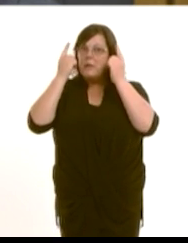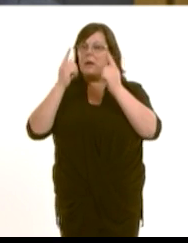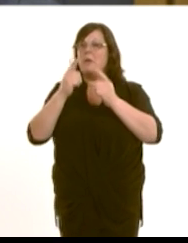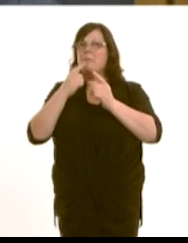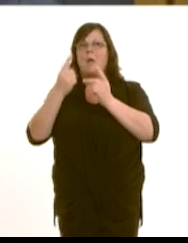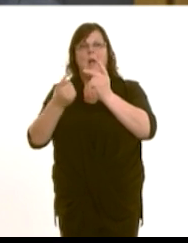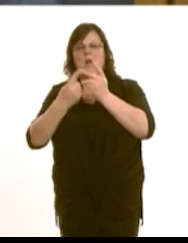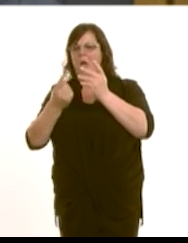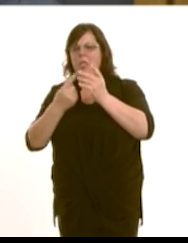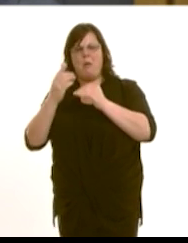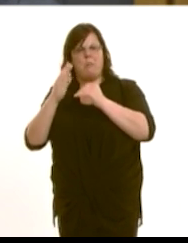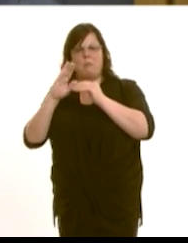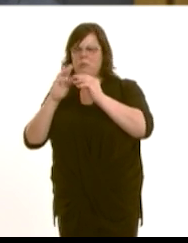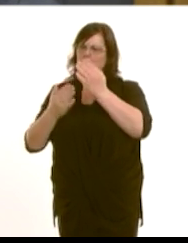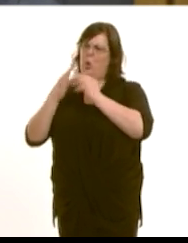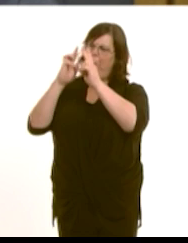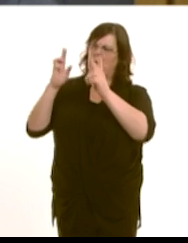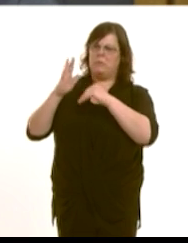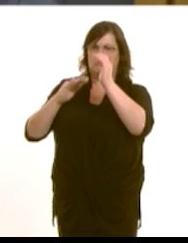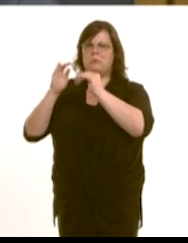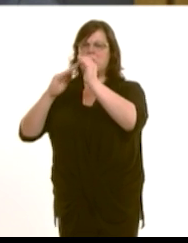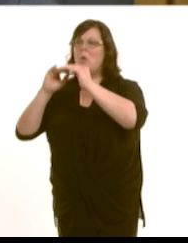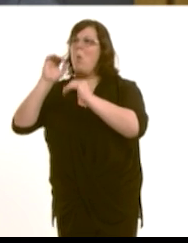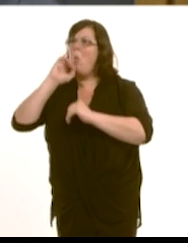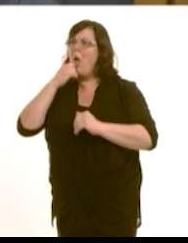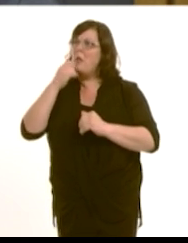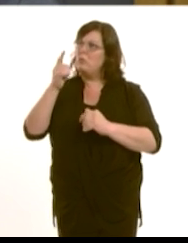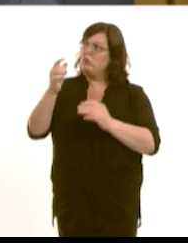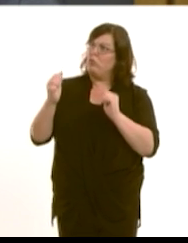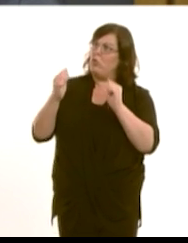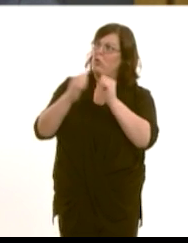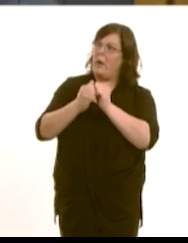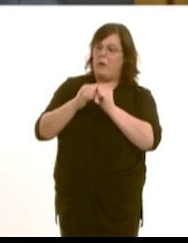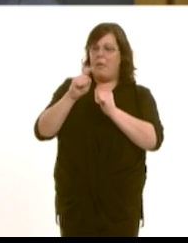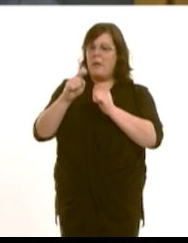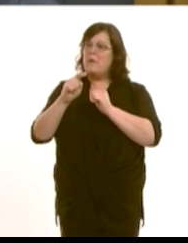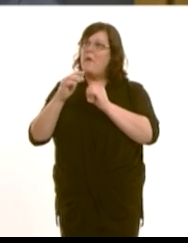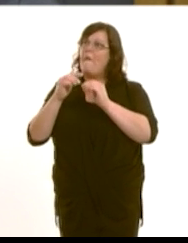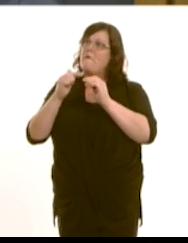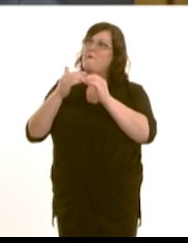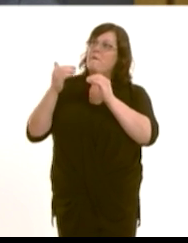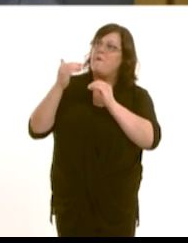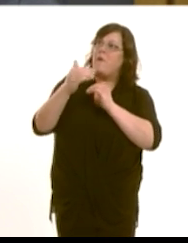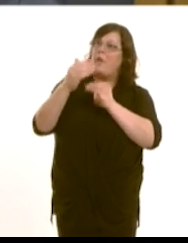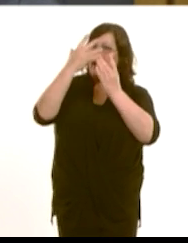about. Would you agree with me that we must continue to improve our further education colleges